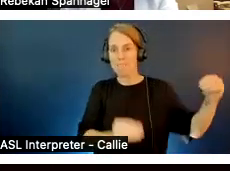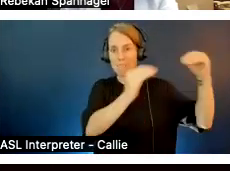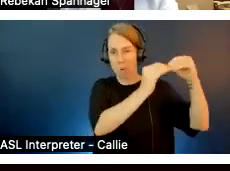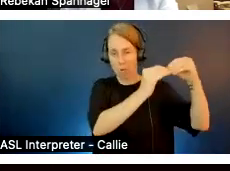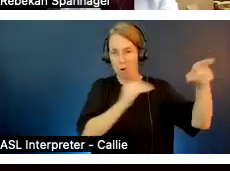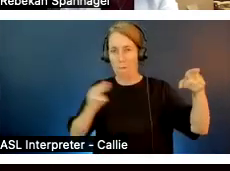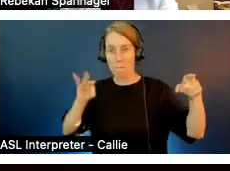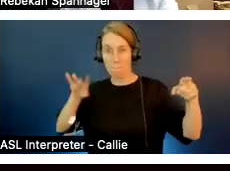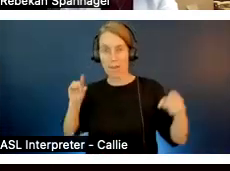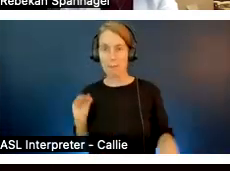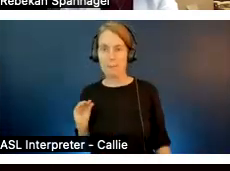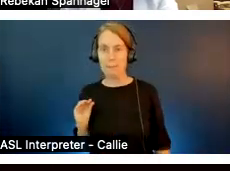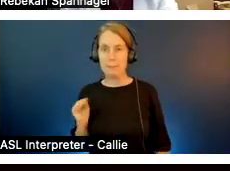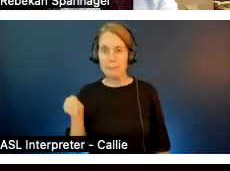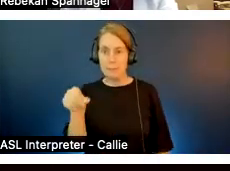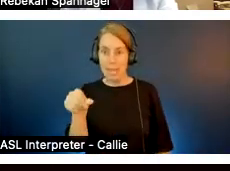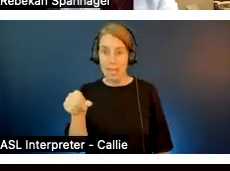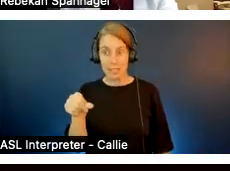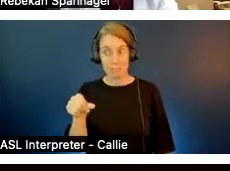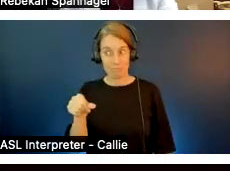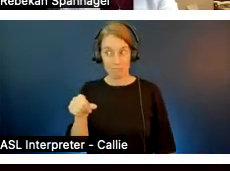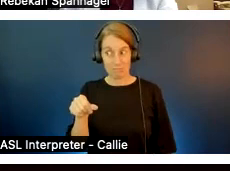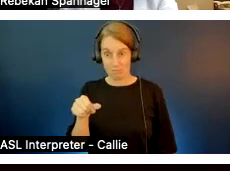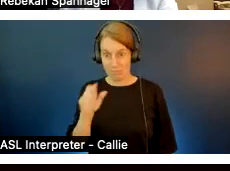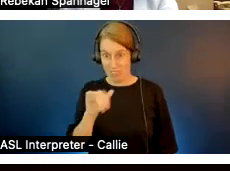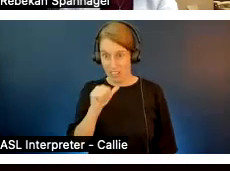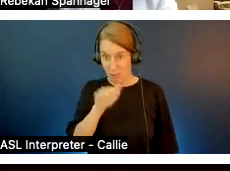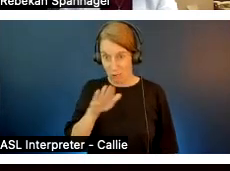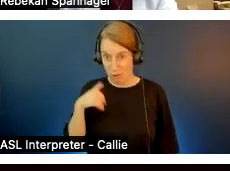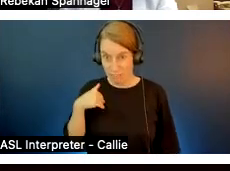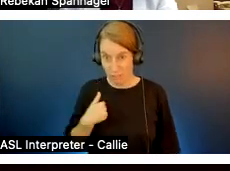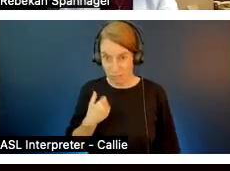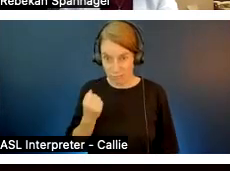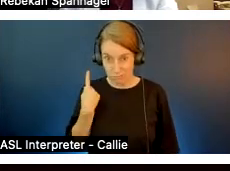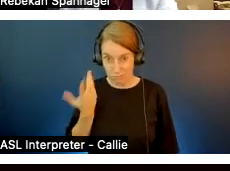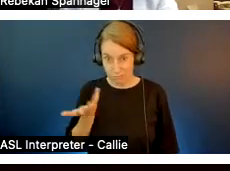problem your problem is you are entitled to that service it's been approved by medicaid so we need